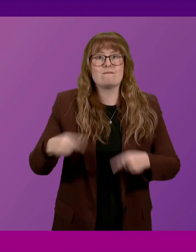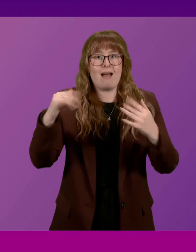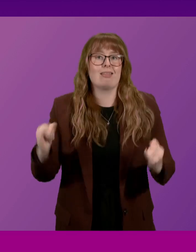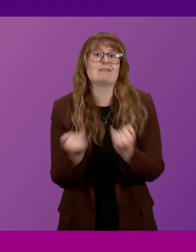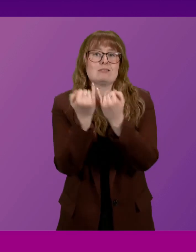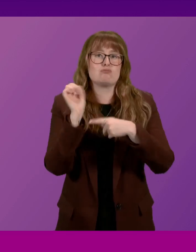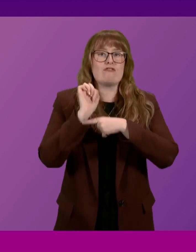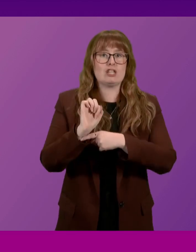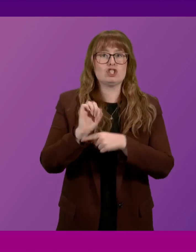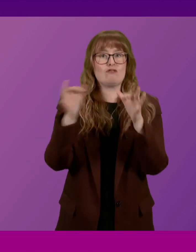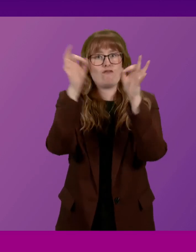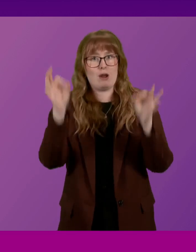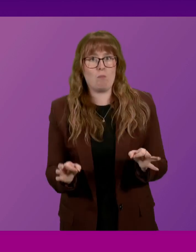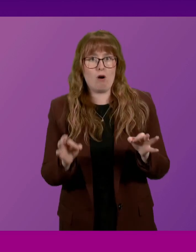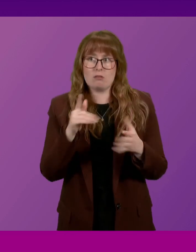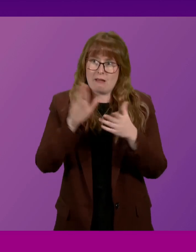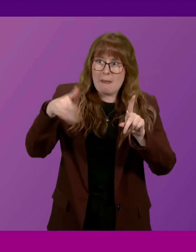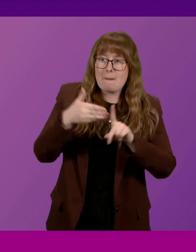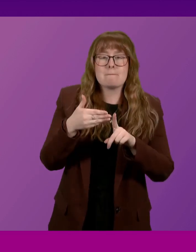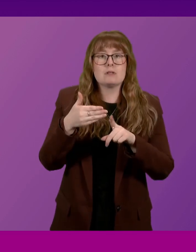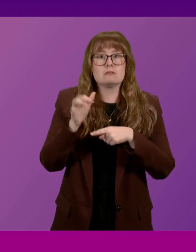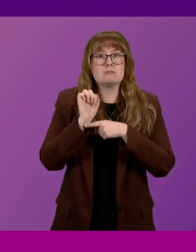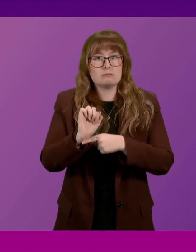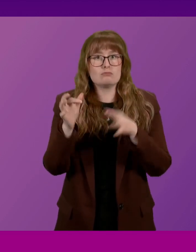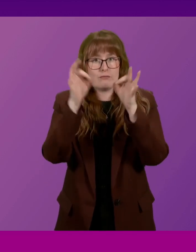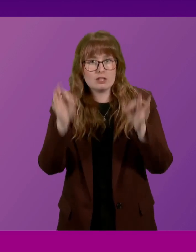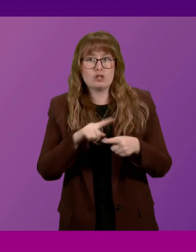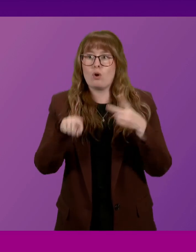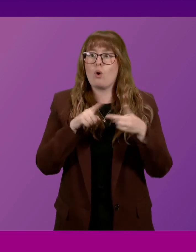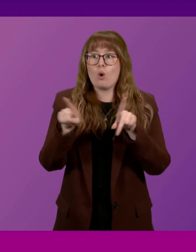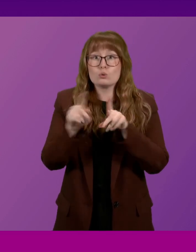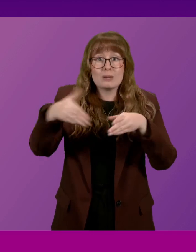supports a range of targeted prevention and early intervention activity in schools and hospitals,